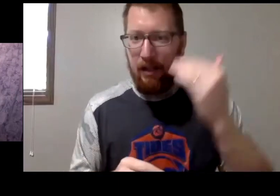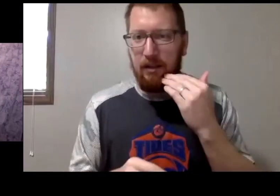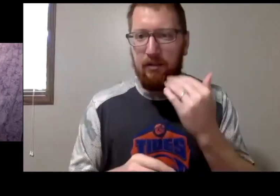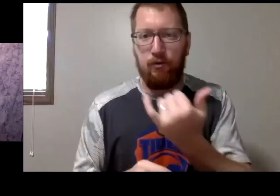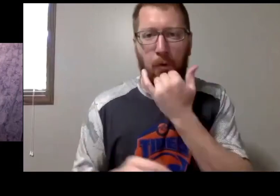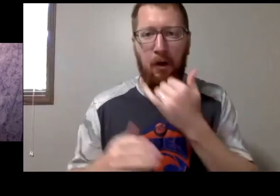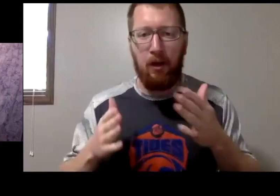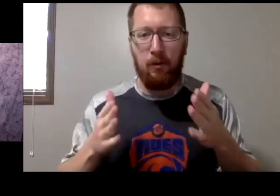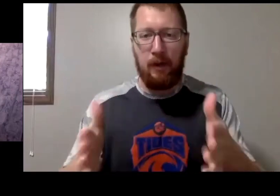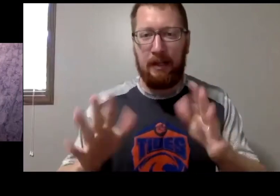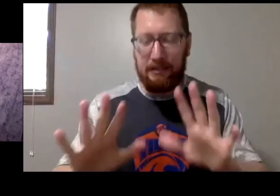Yeah.